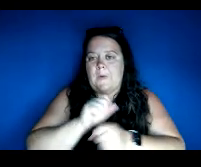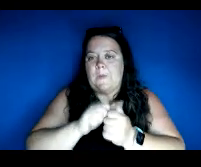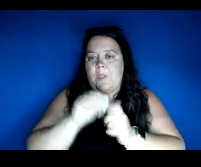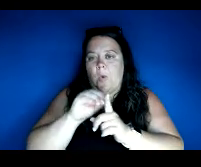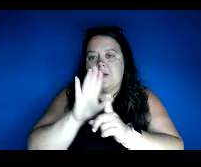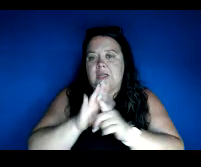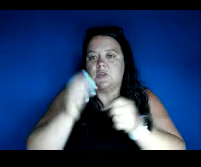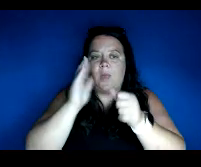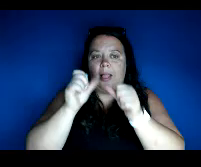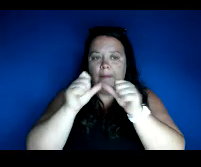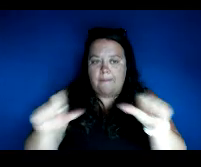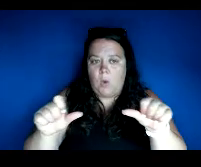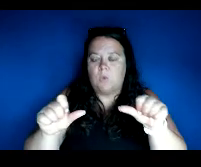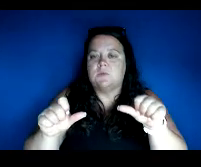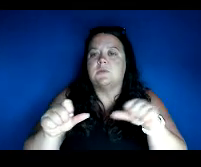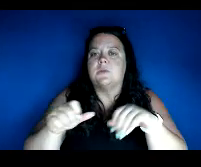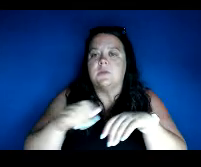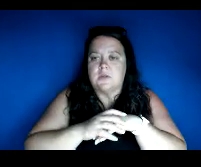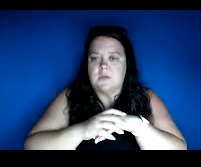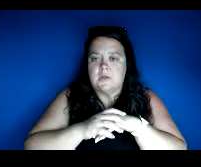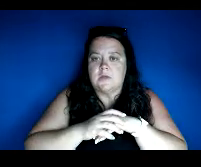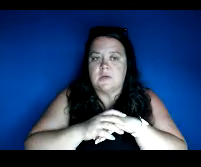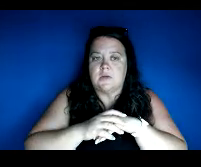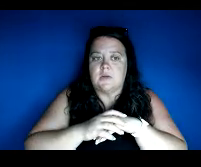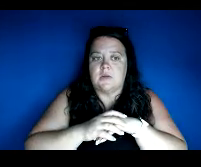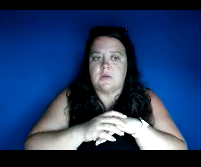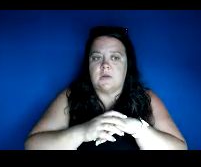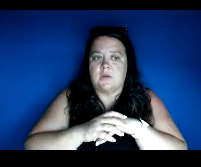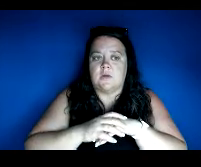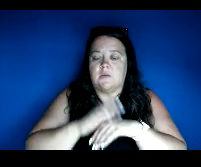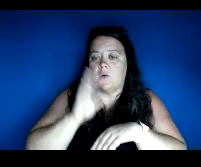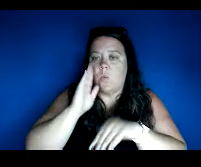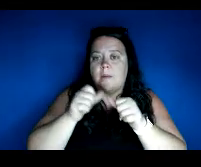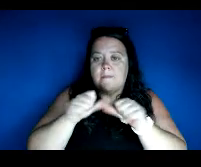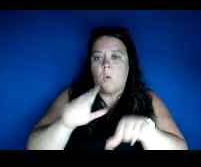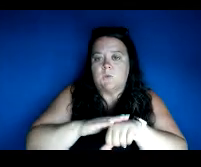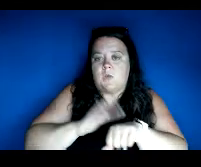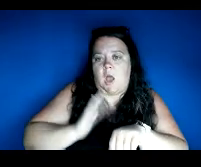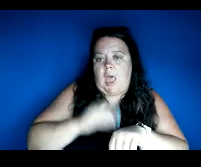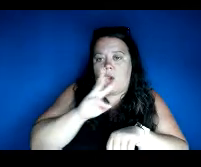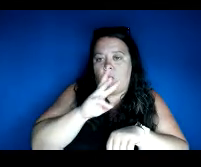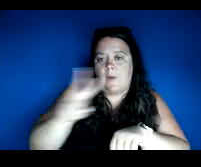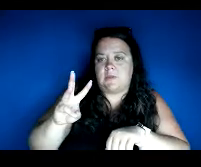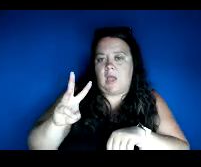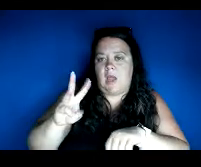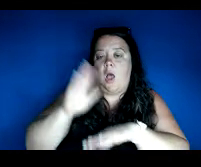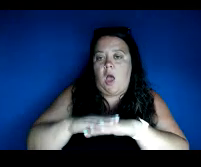and we'll look to have that posted on our website as well. So it'll be on the New Student Insight Session